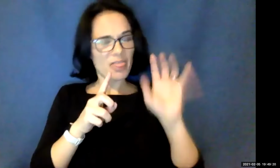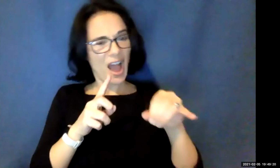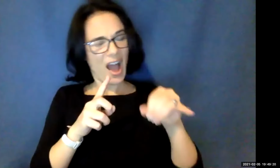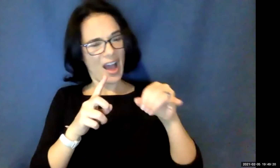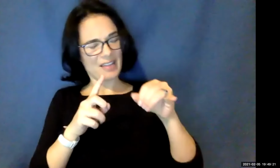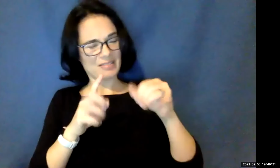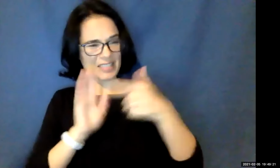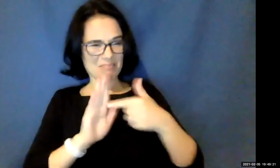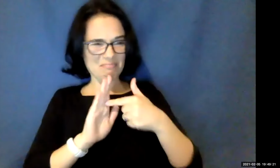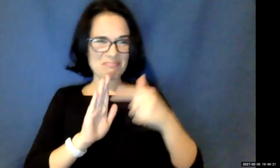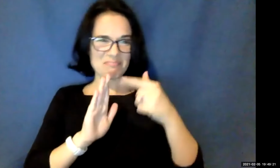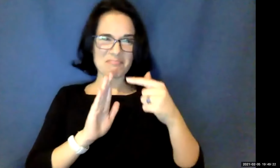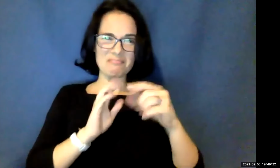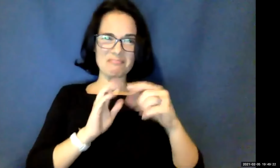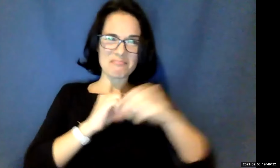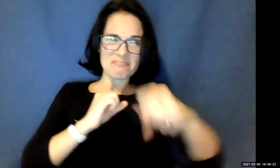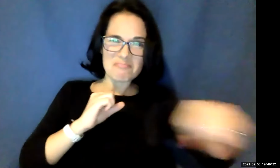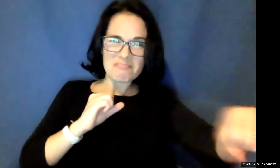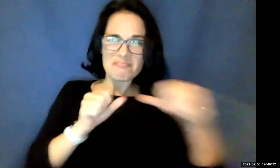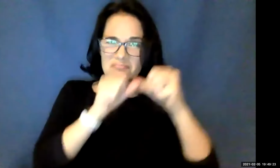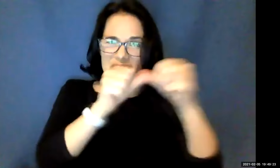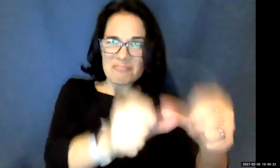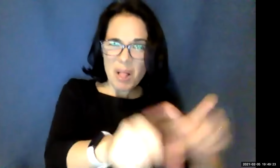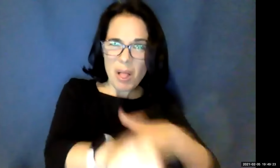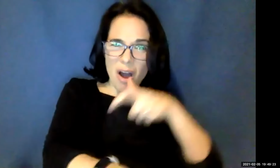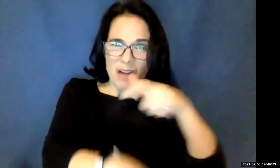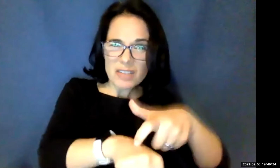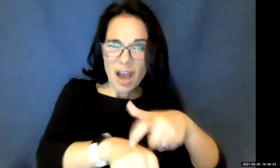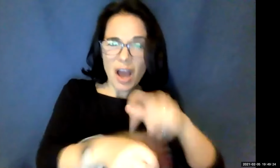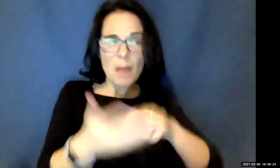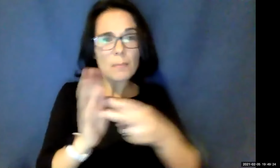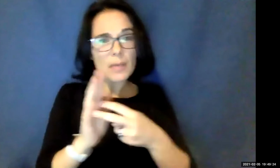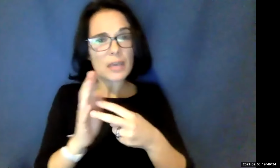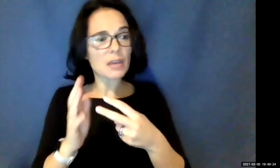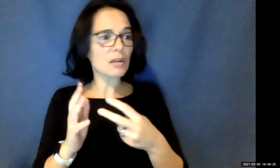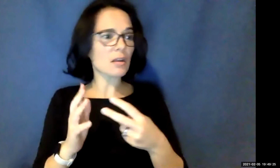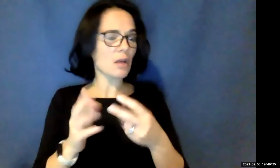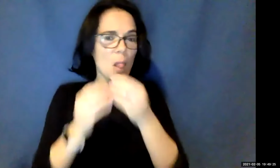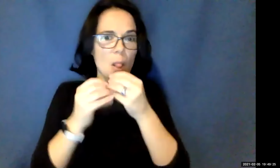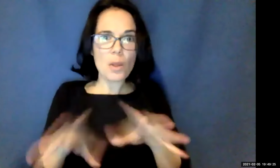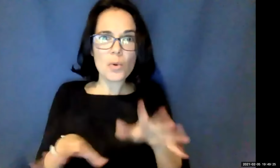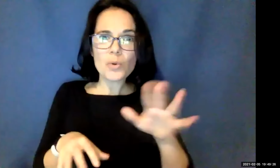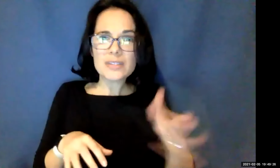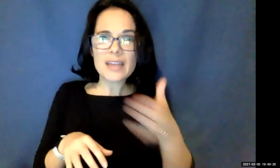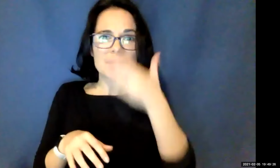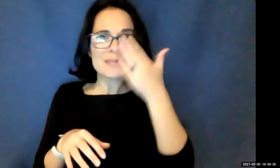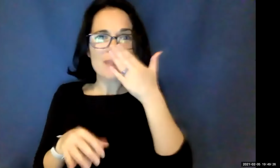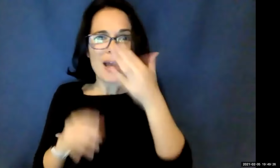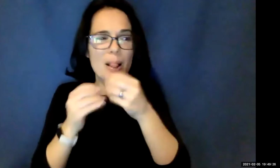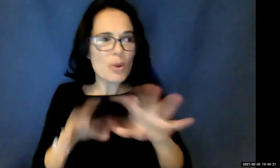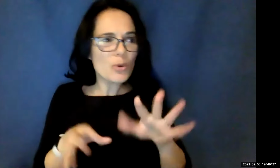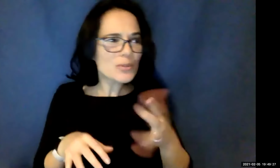Things like continued loss of taste and smell, you know, continued high fevers, etc.